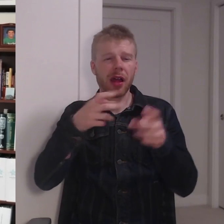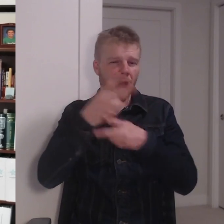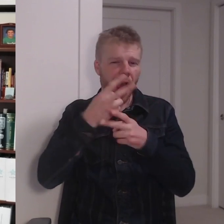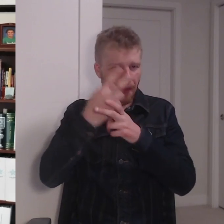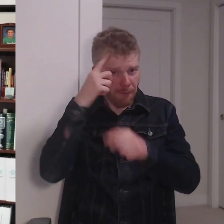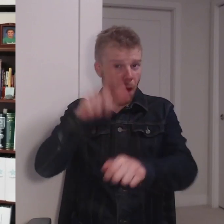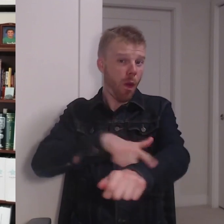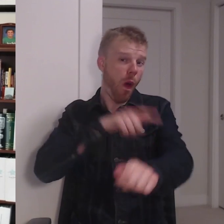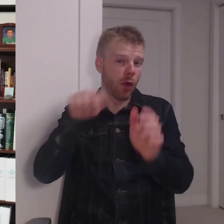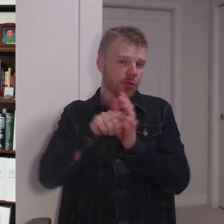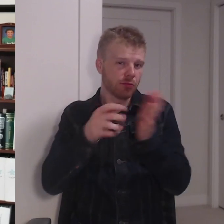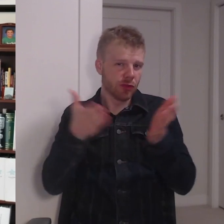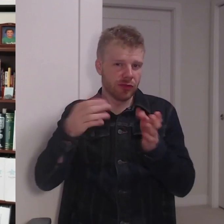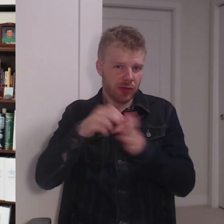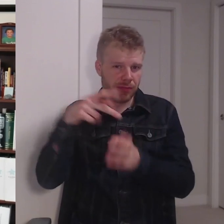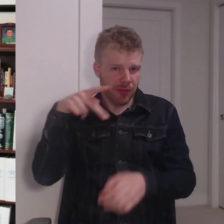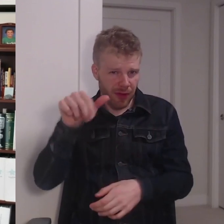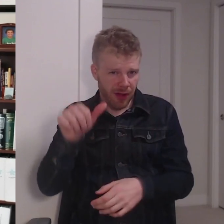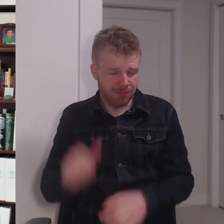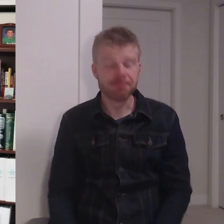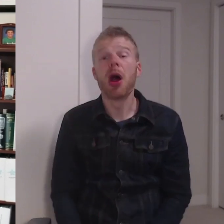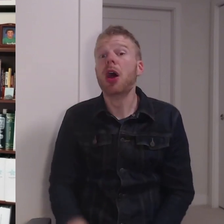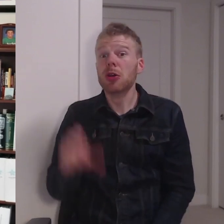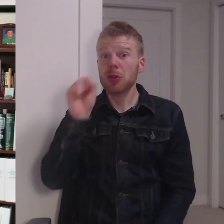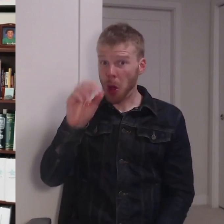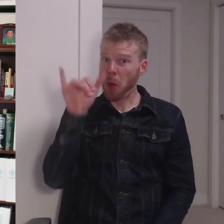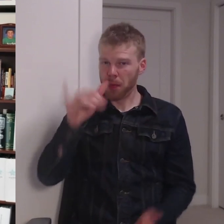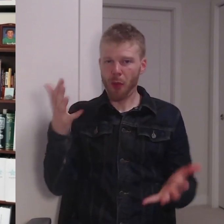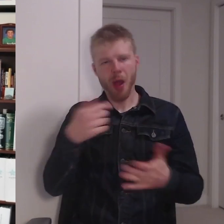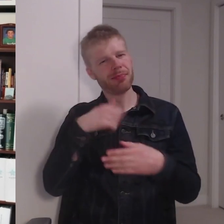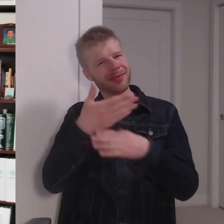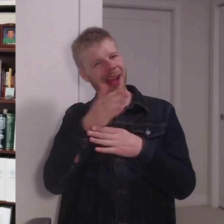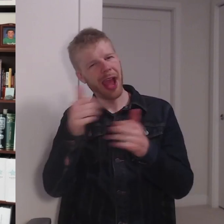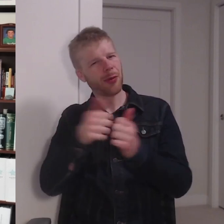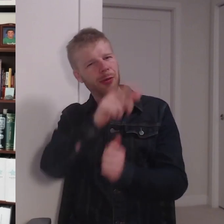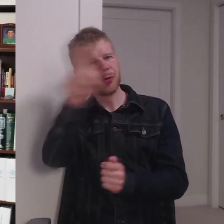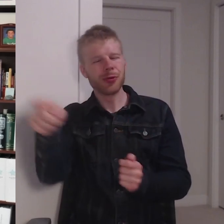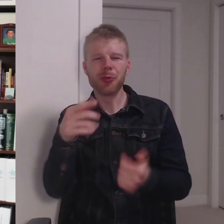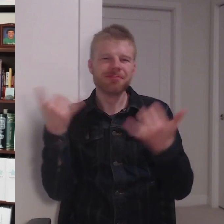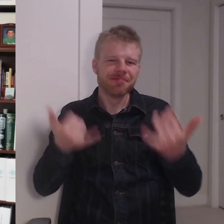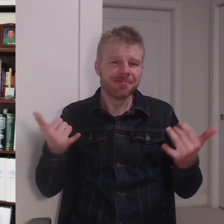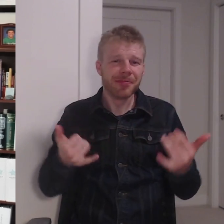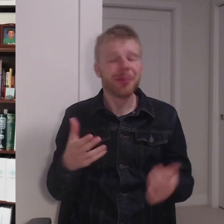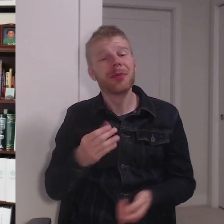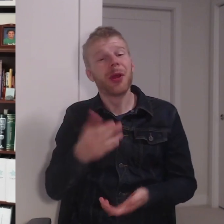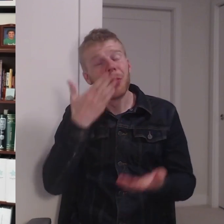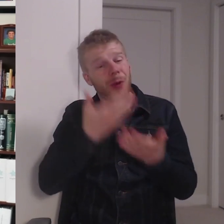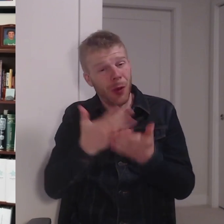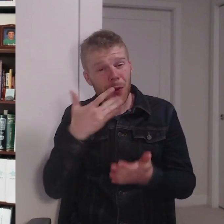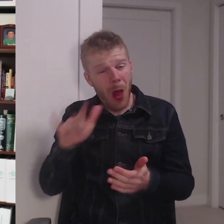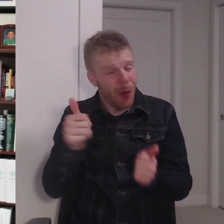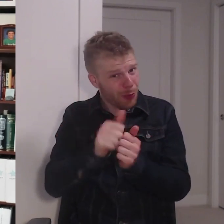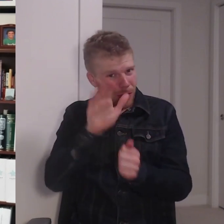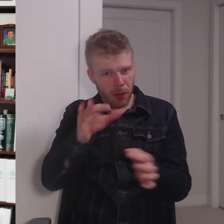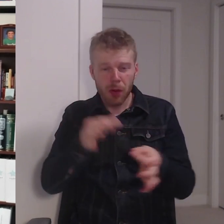services in Pennsylvania. So that's what I have to share with you and good luck